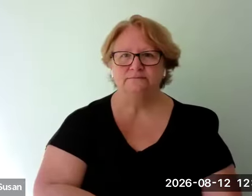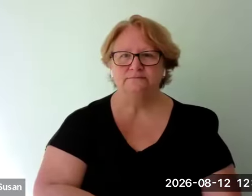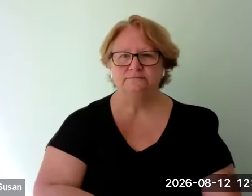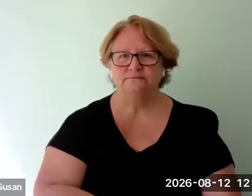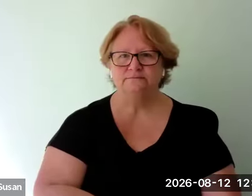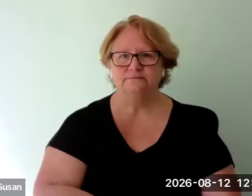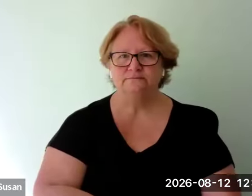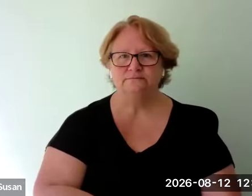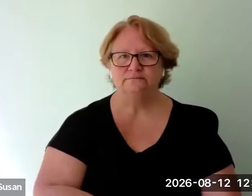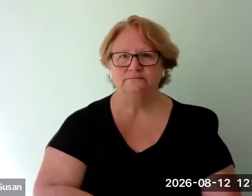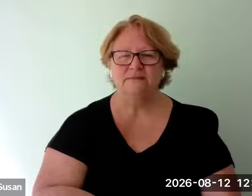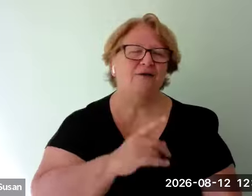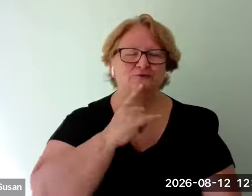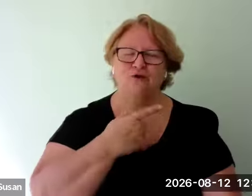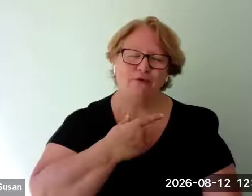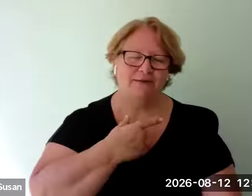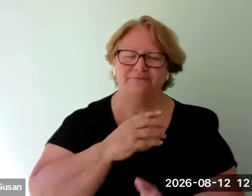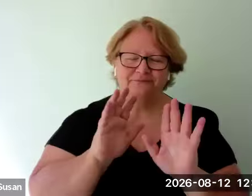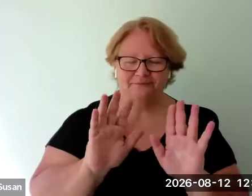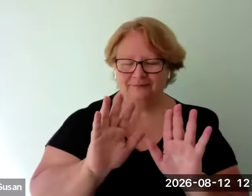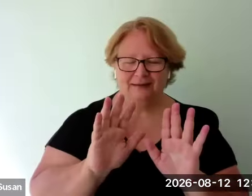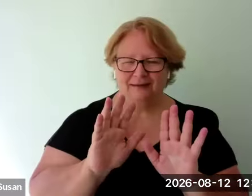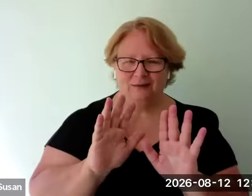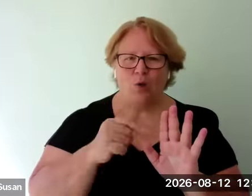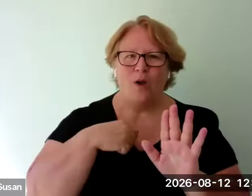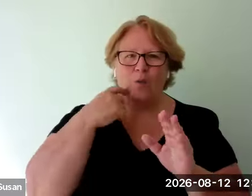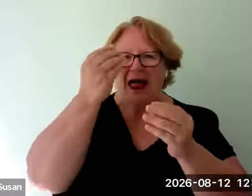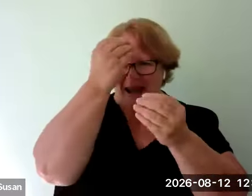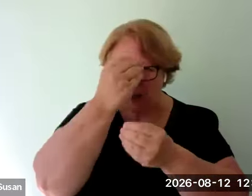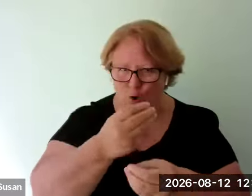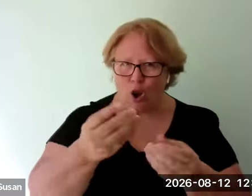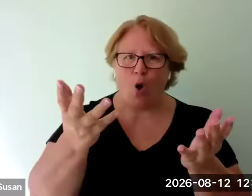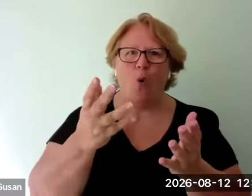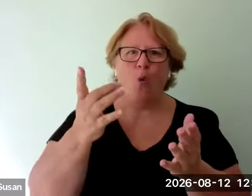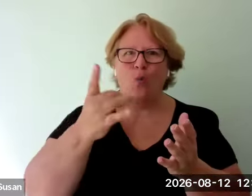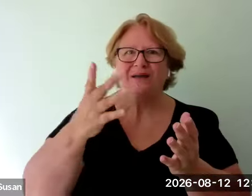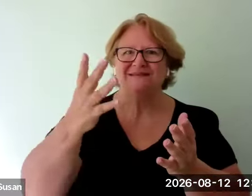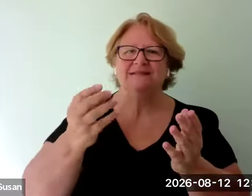email list. So if you've signed up for that we will